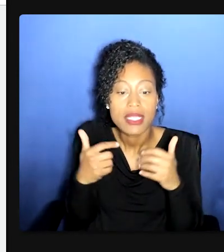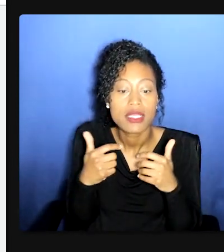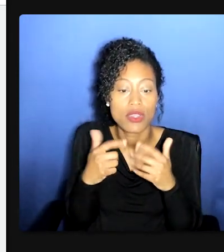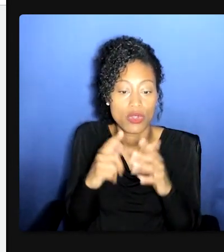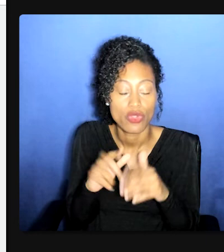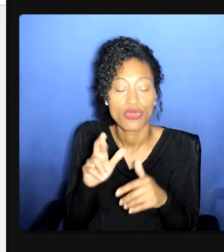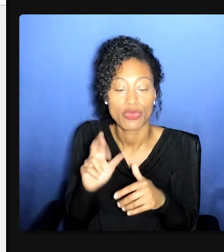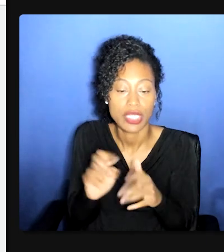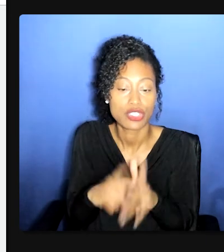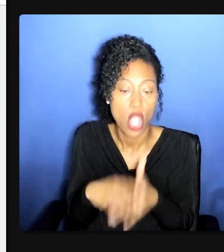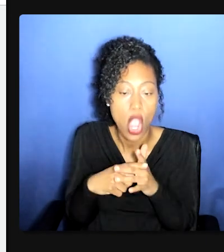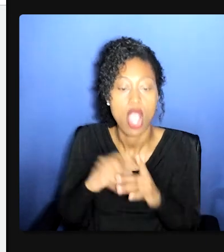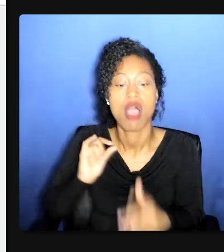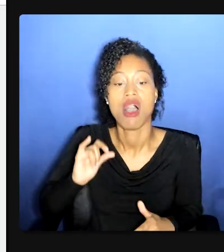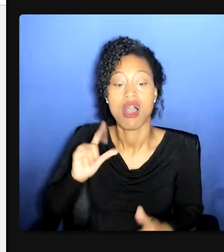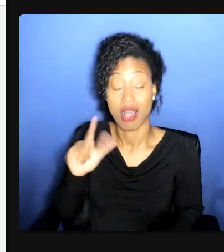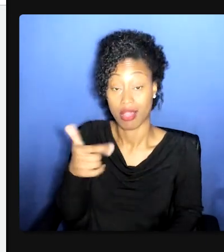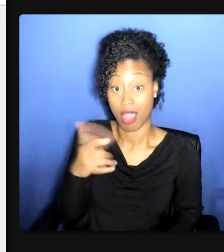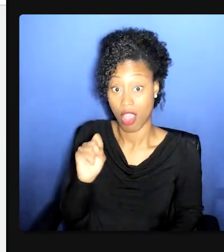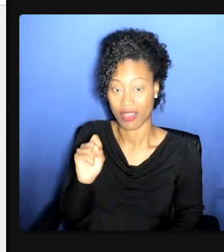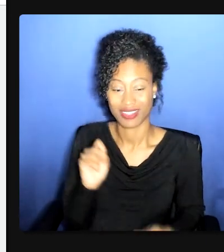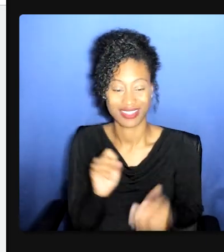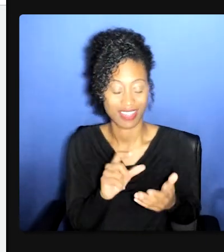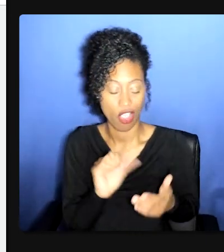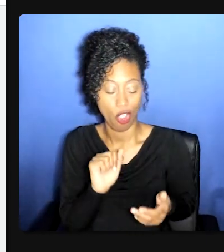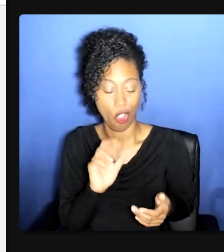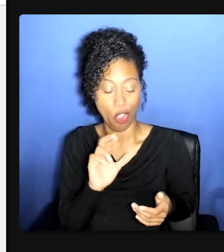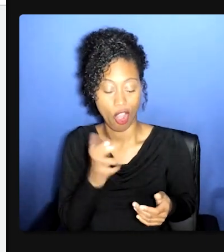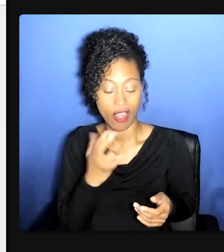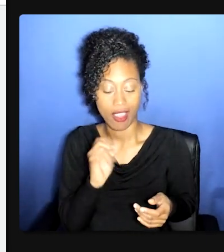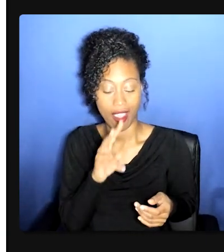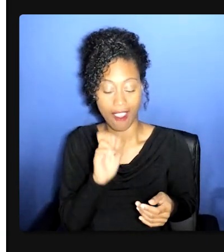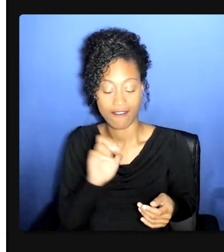We'll want to see the logs, so we click "Archived Servers".